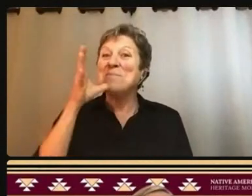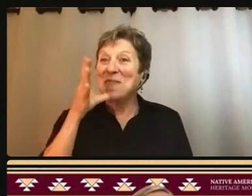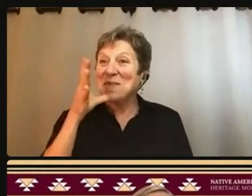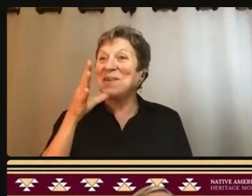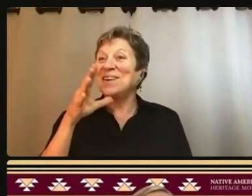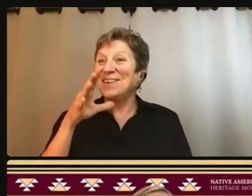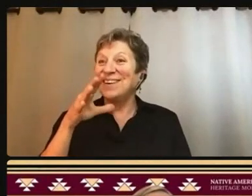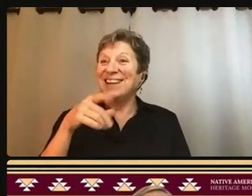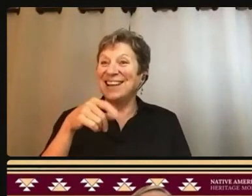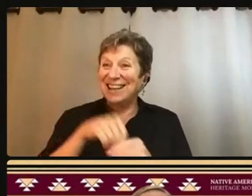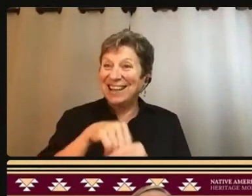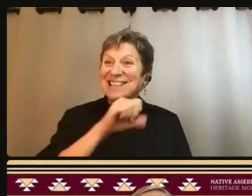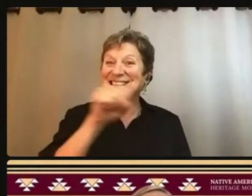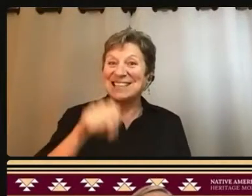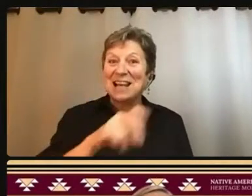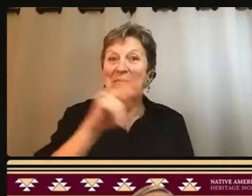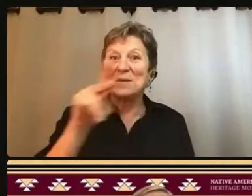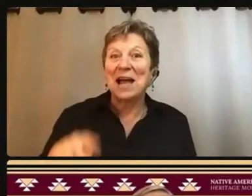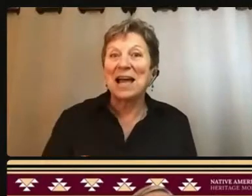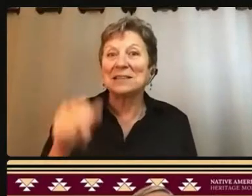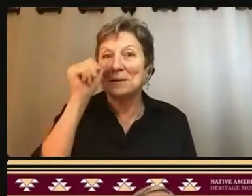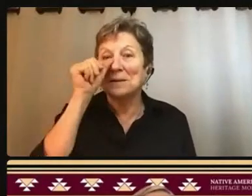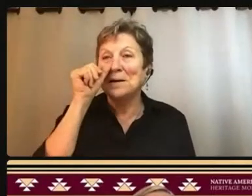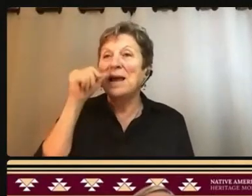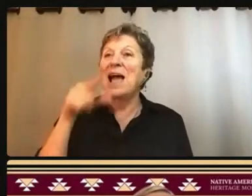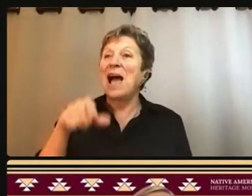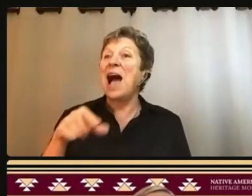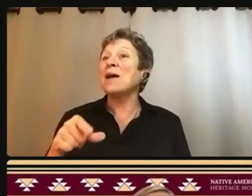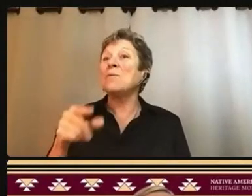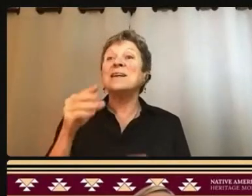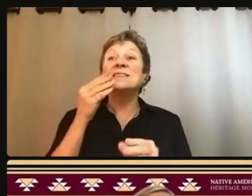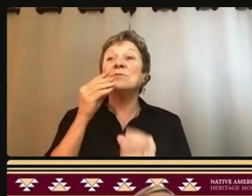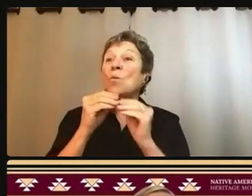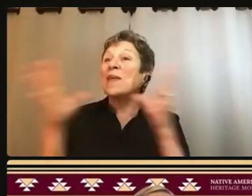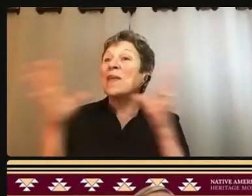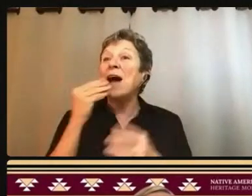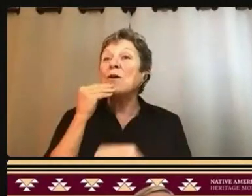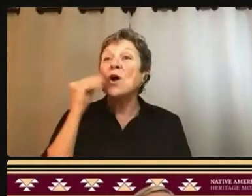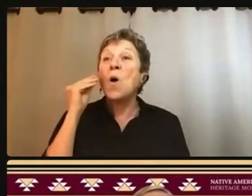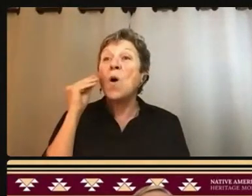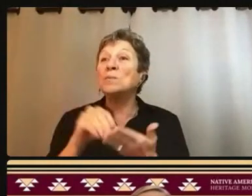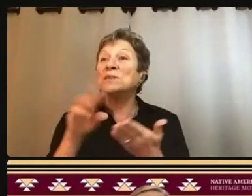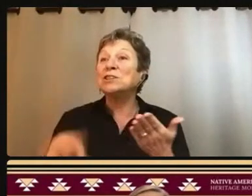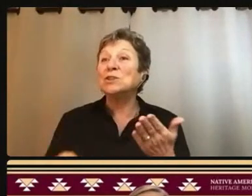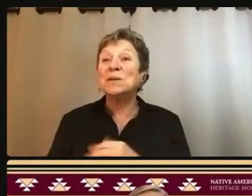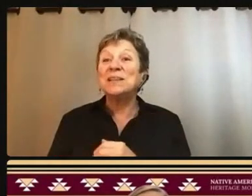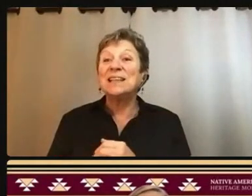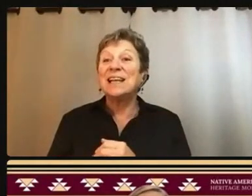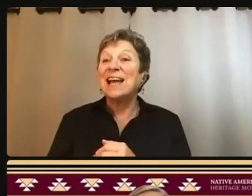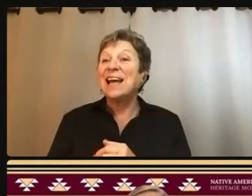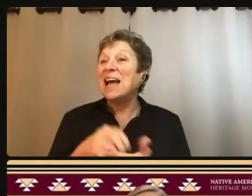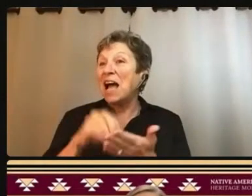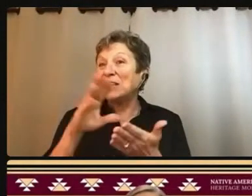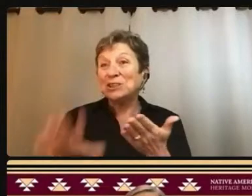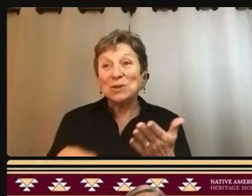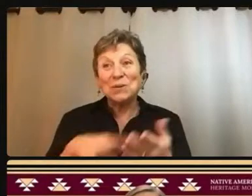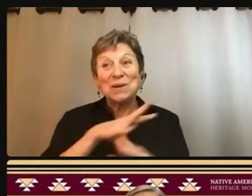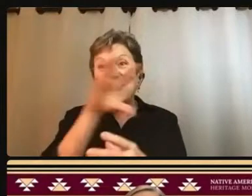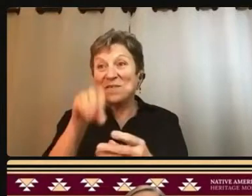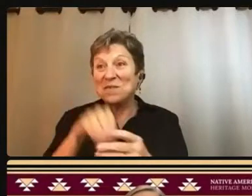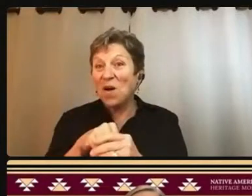I'M AN ALUMNI OF SALEM KAISER.